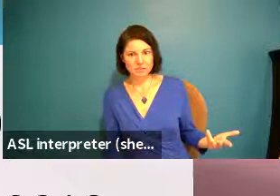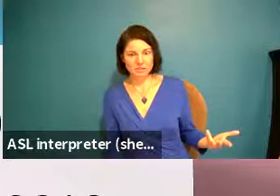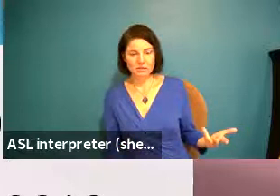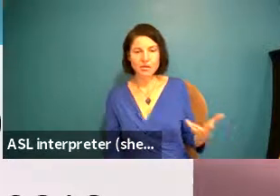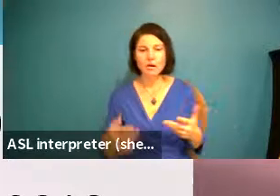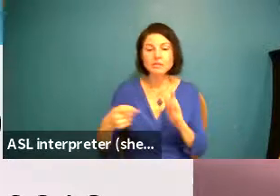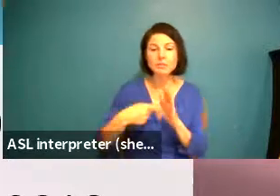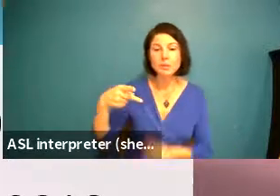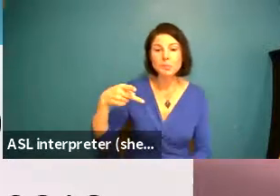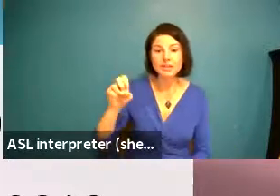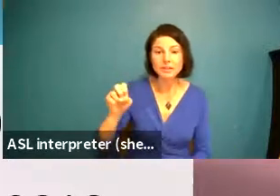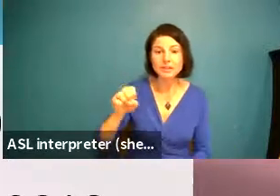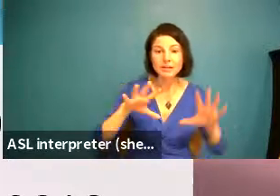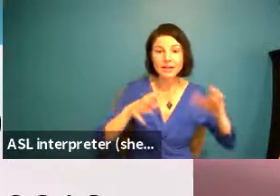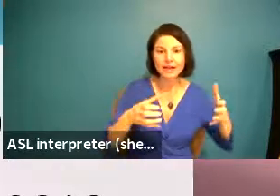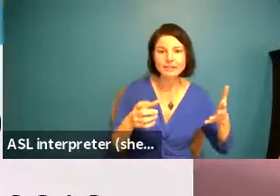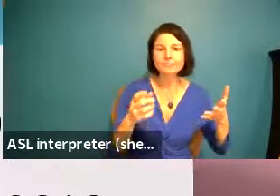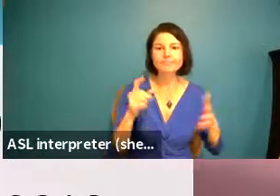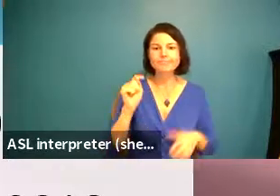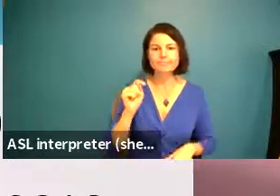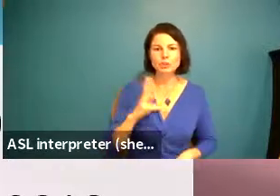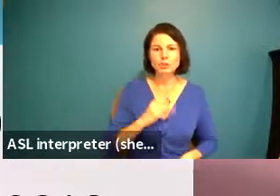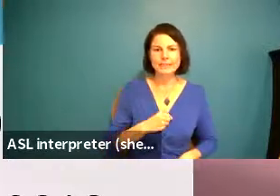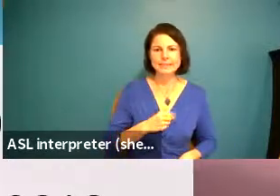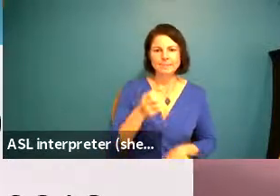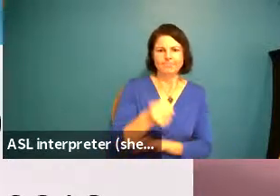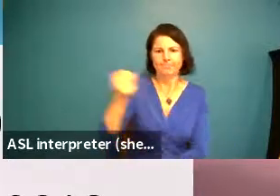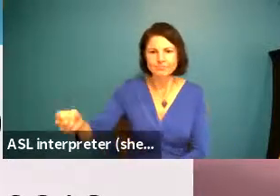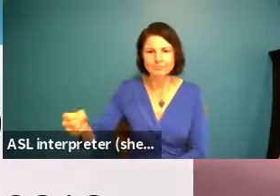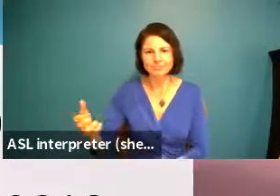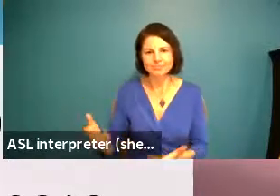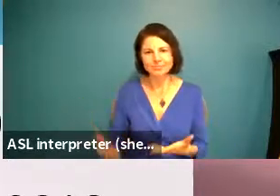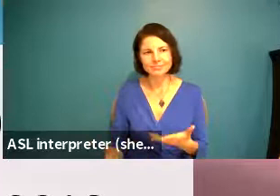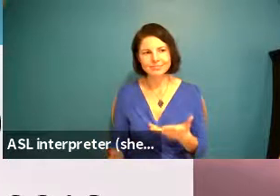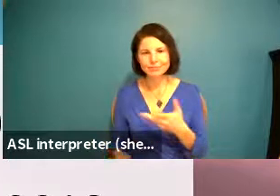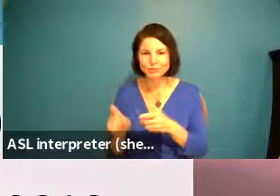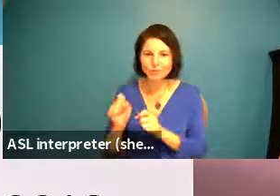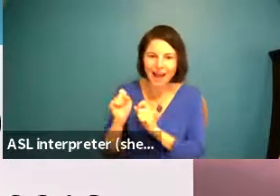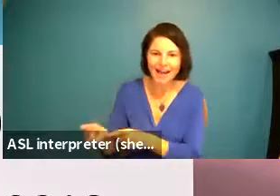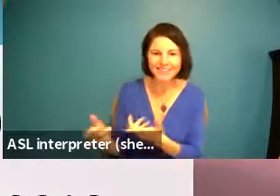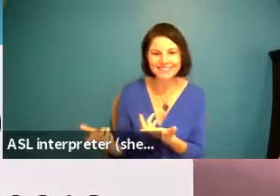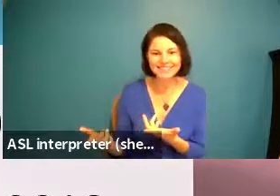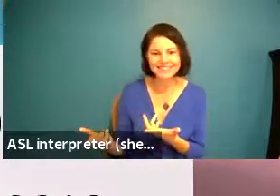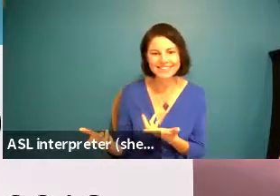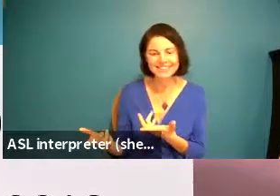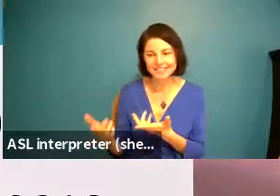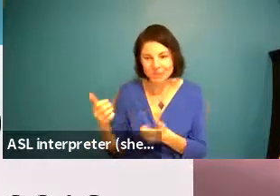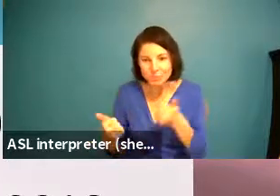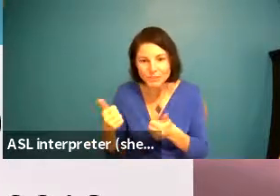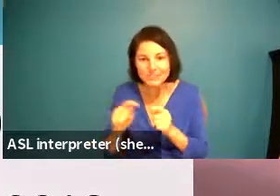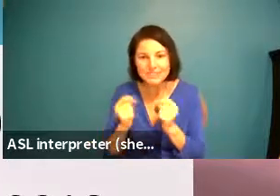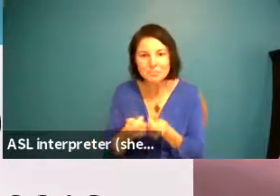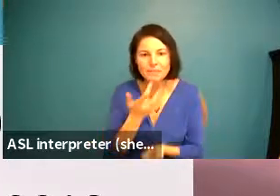out from the other genders. Instead of letting them choose the gender, you know, a team to play on etc. A lot of times, people